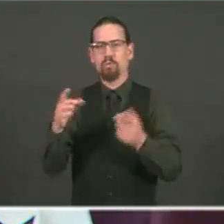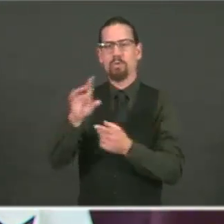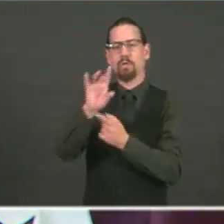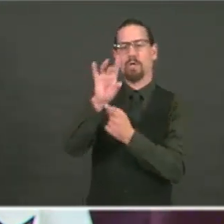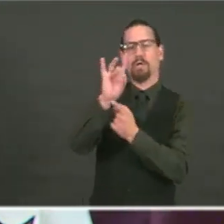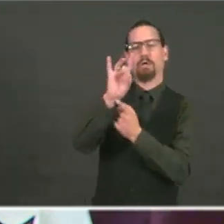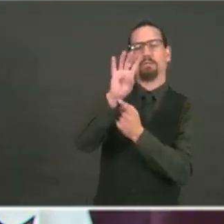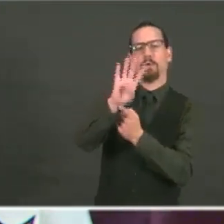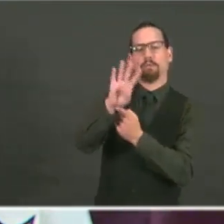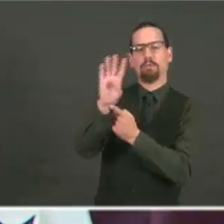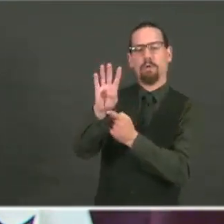COMMUNITY PLEASE CALL 844-